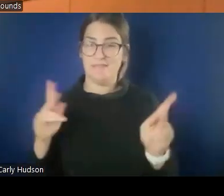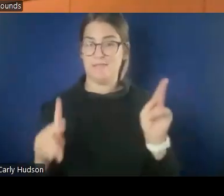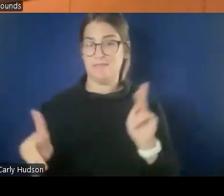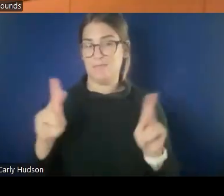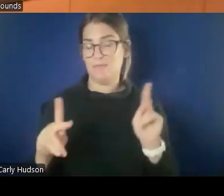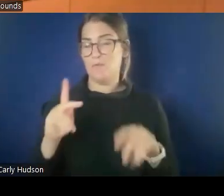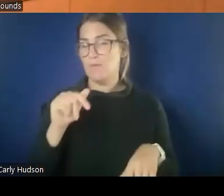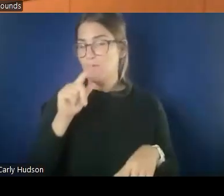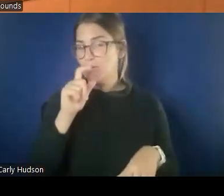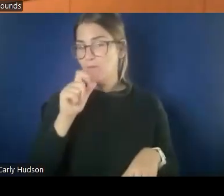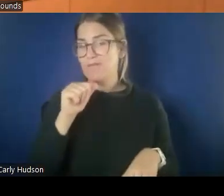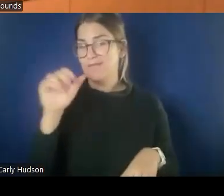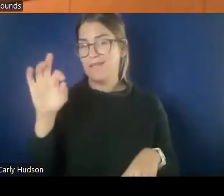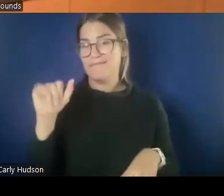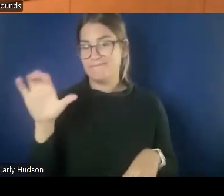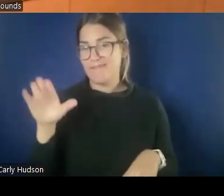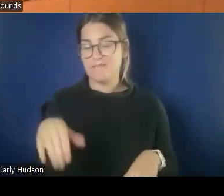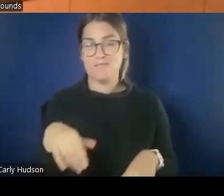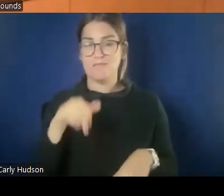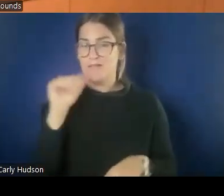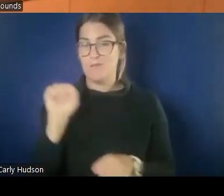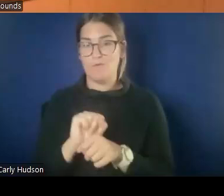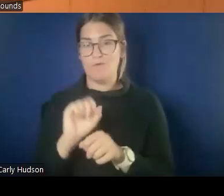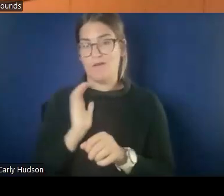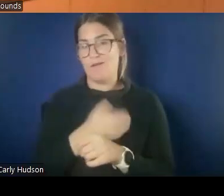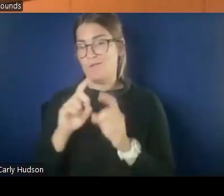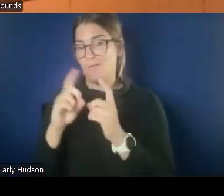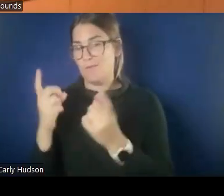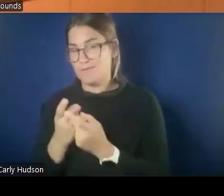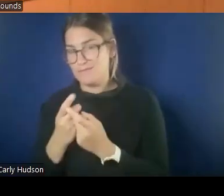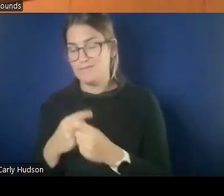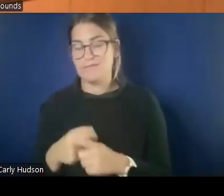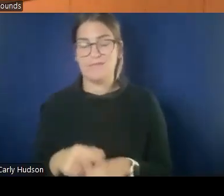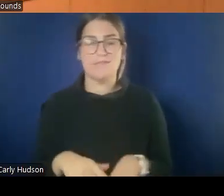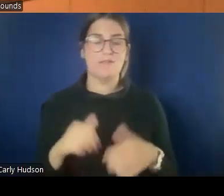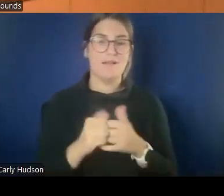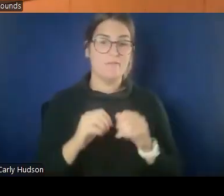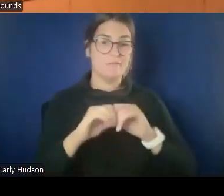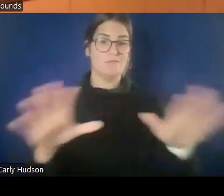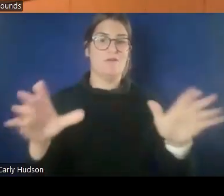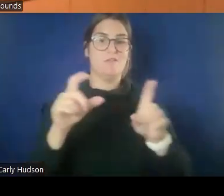working in Department of Psychiatry and so um how can we get the word out there a little bit more